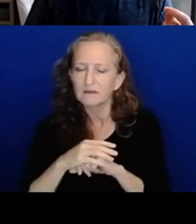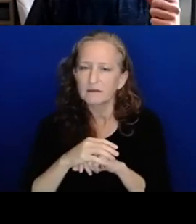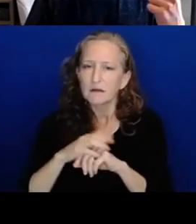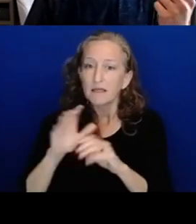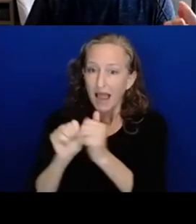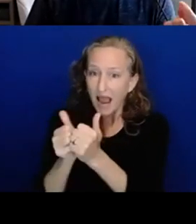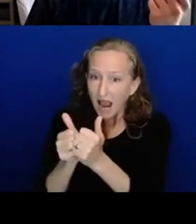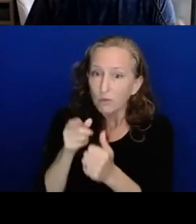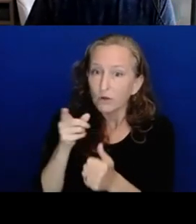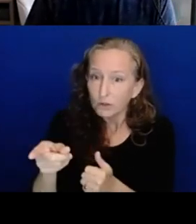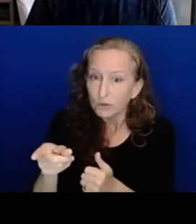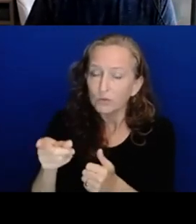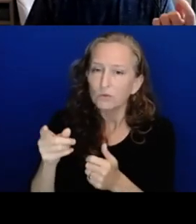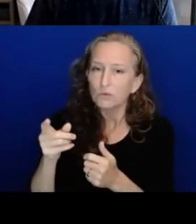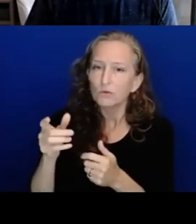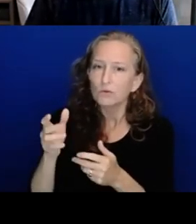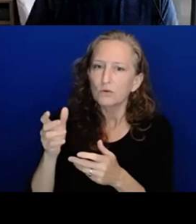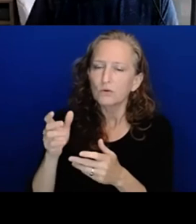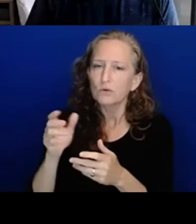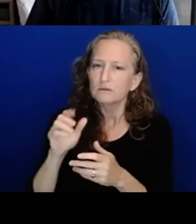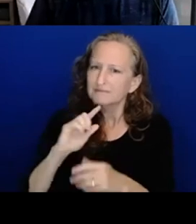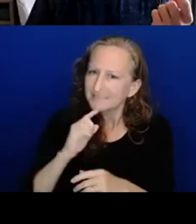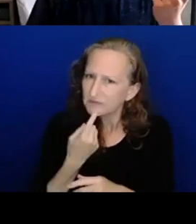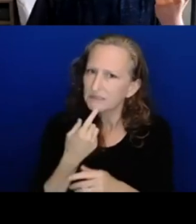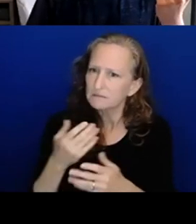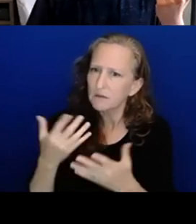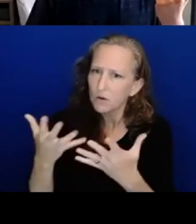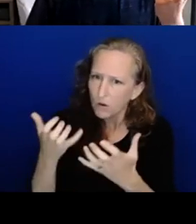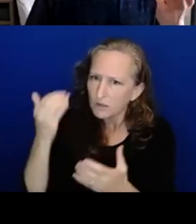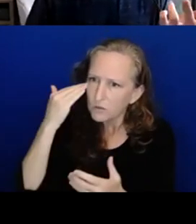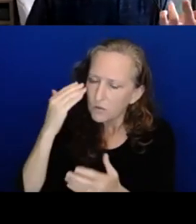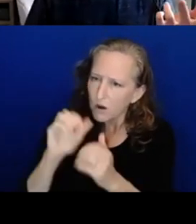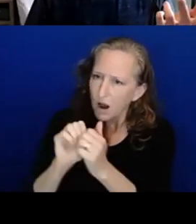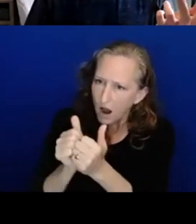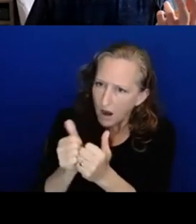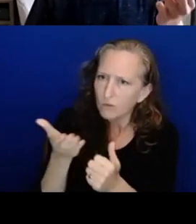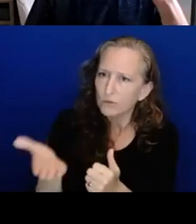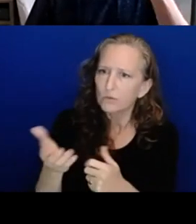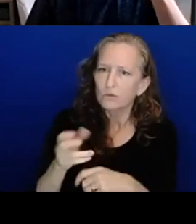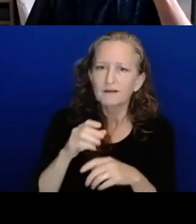become, no, seriously. How are you? What can I do? The individual needs of people. Completely